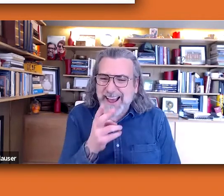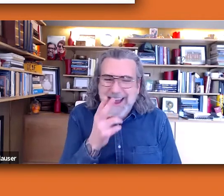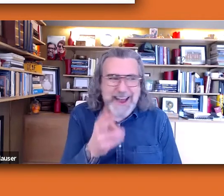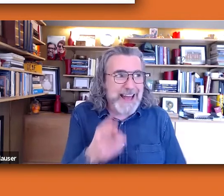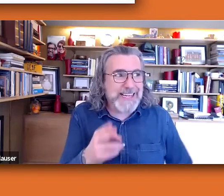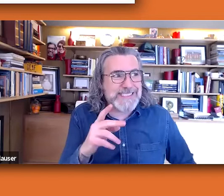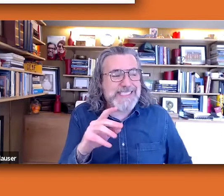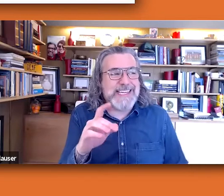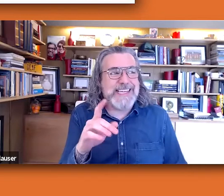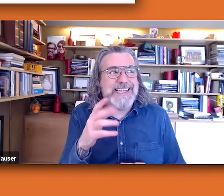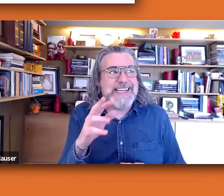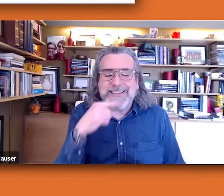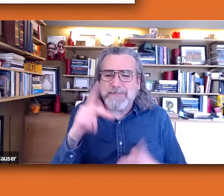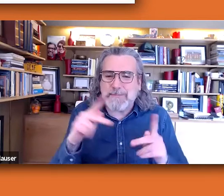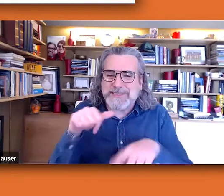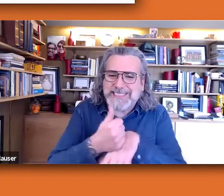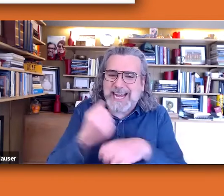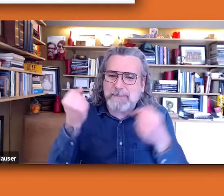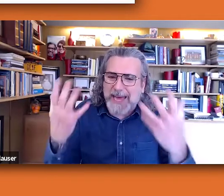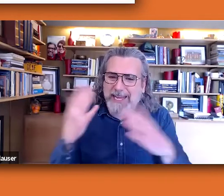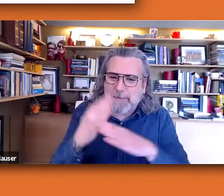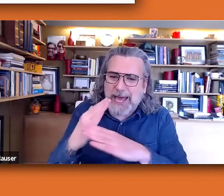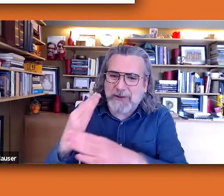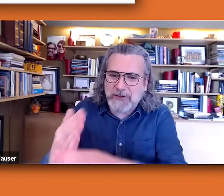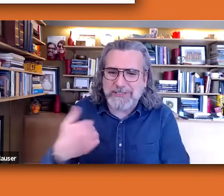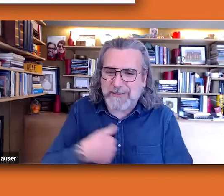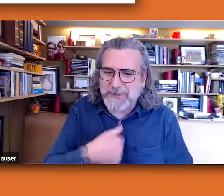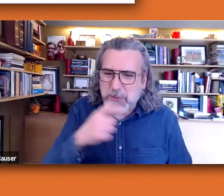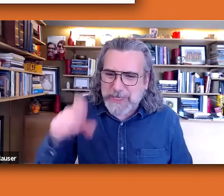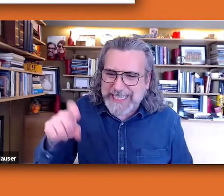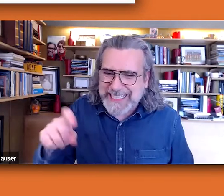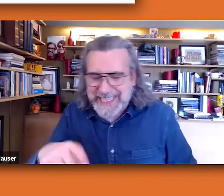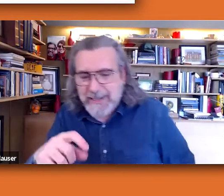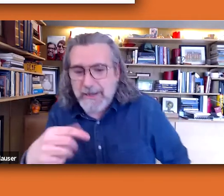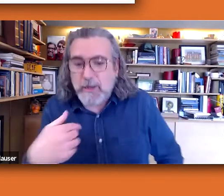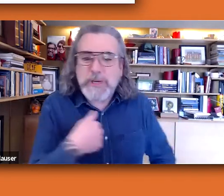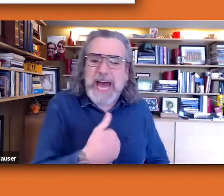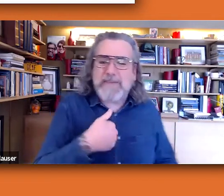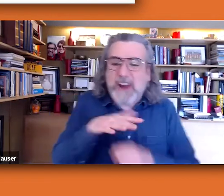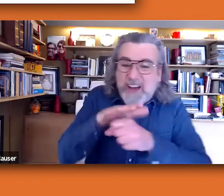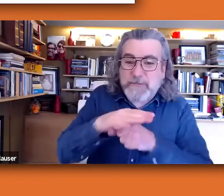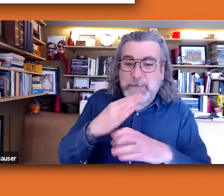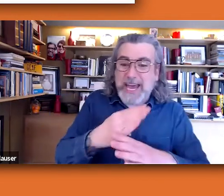This is Peter. Honestly, hearing people create so many barriers that are just unnecessary.